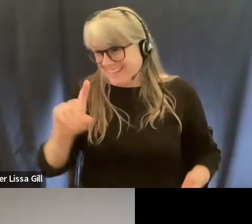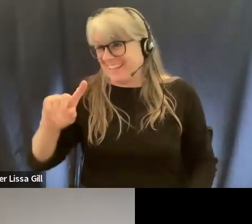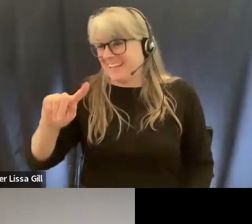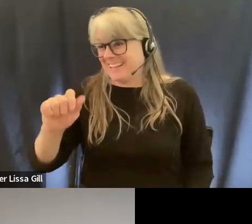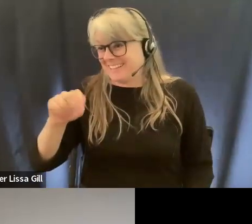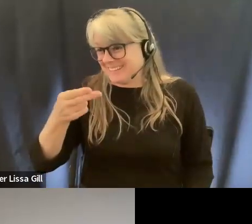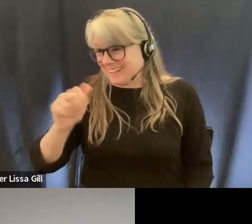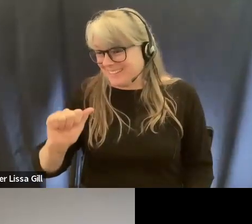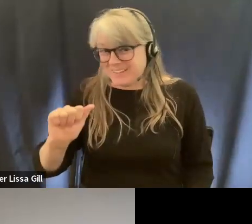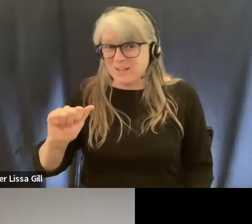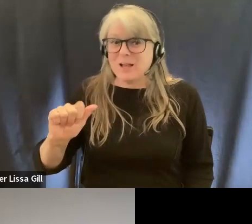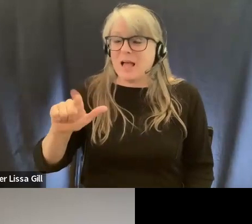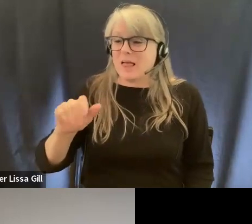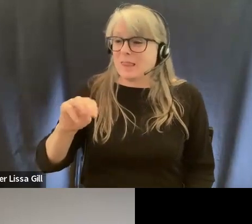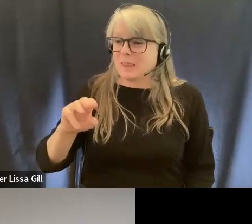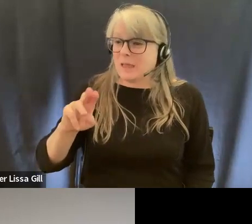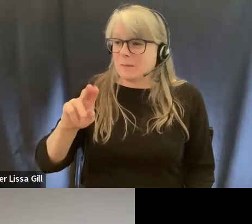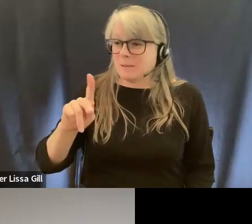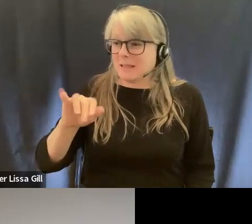Thank you. Sierra yes to share with us.